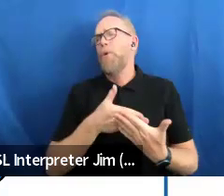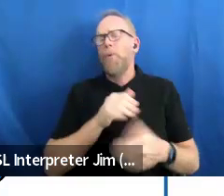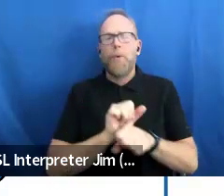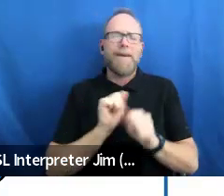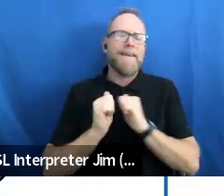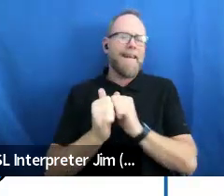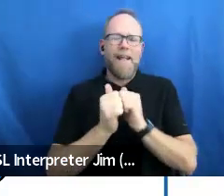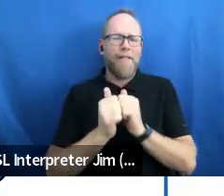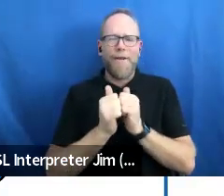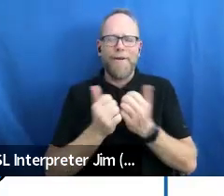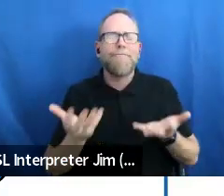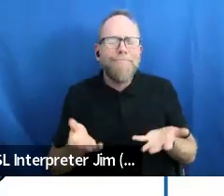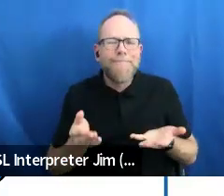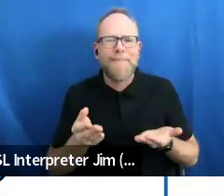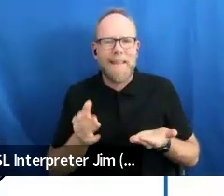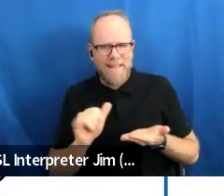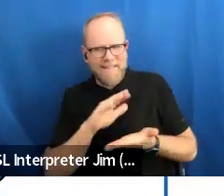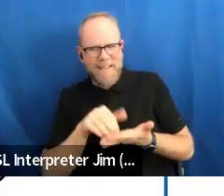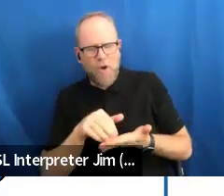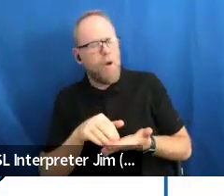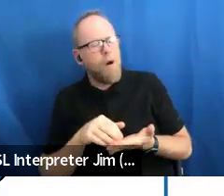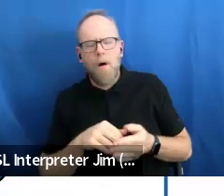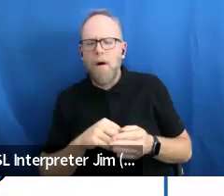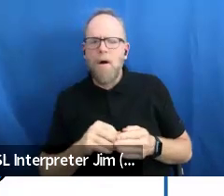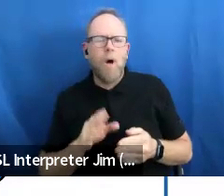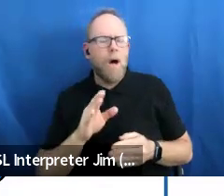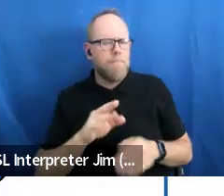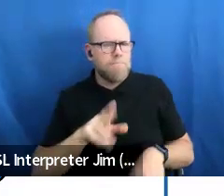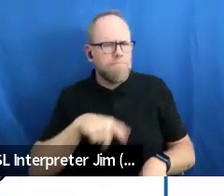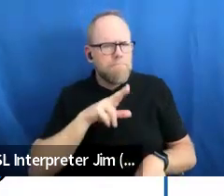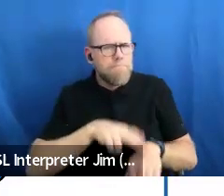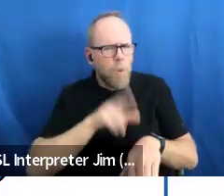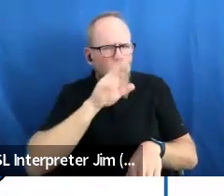And that ADA Center can absolutely refer you to the direct number for